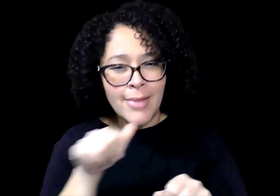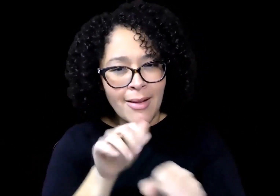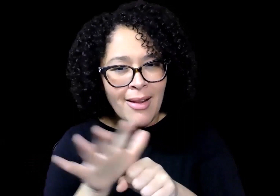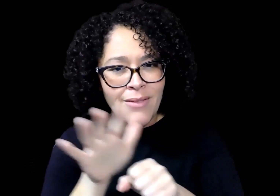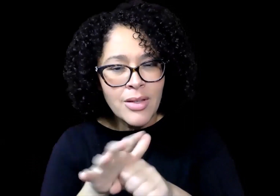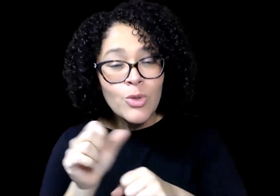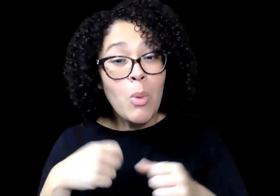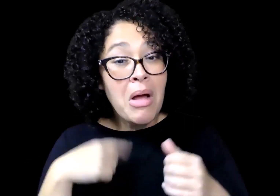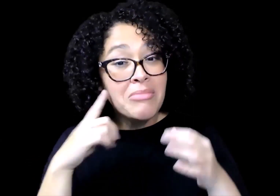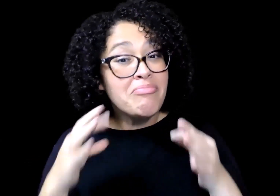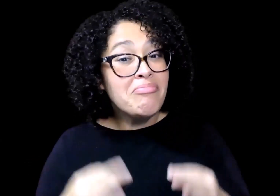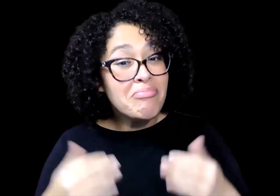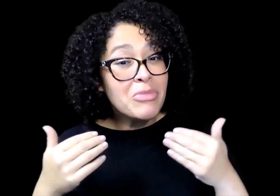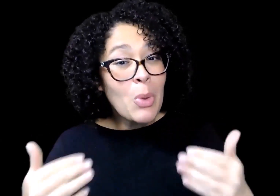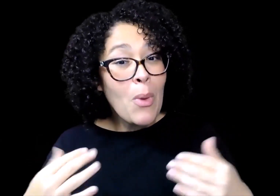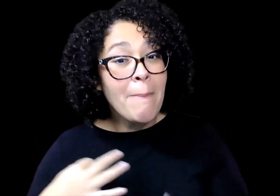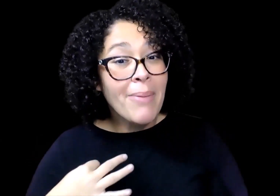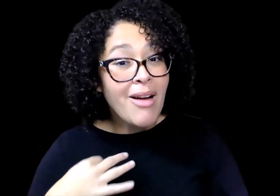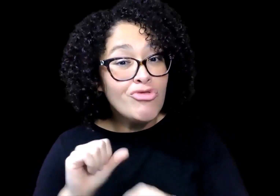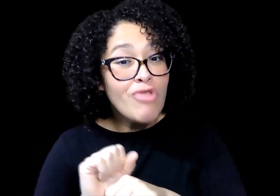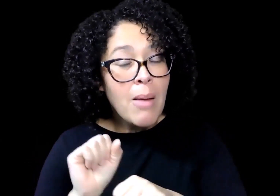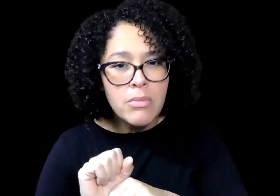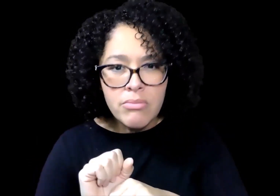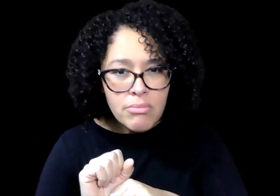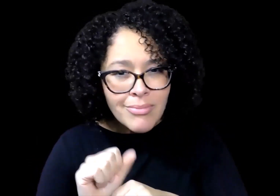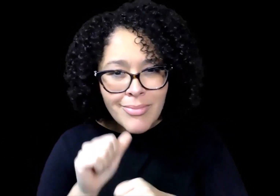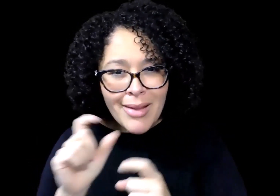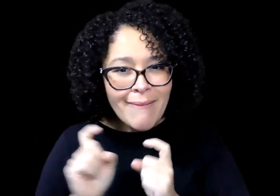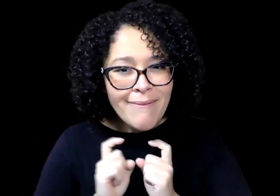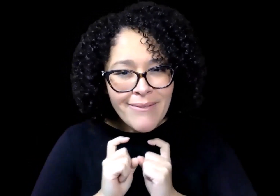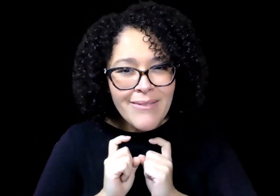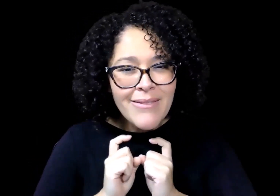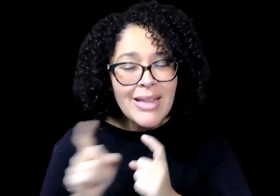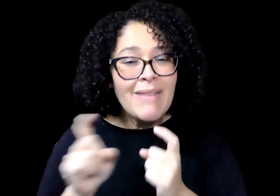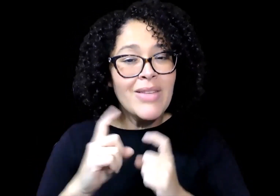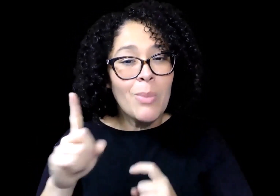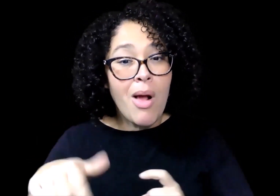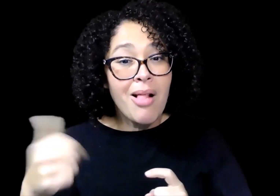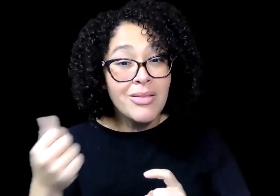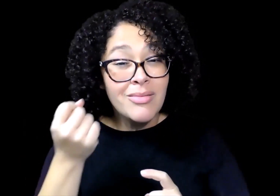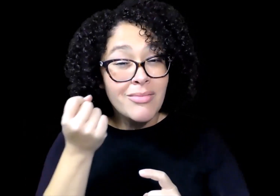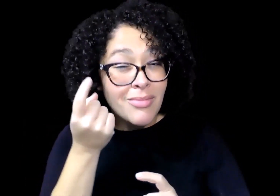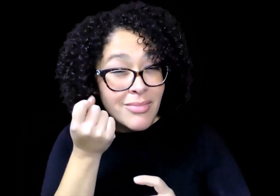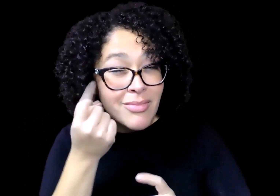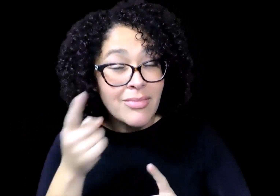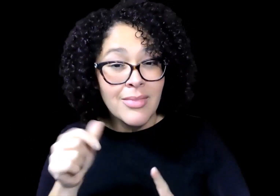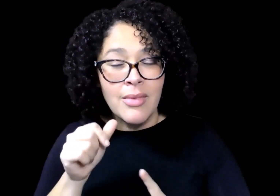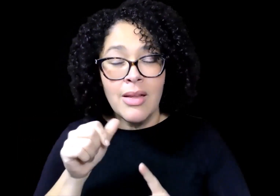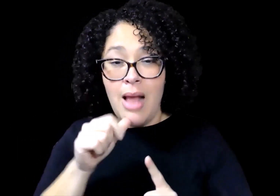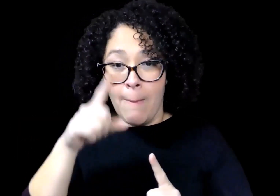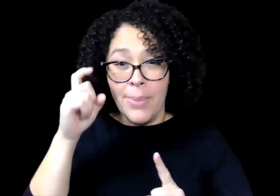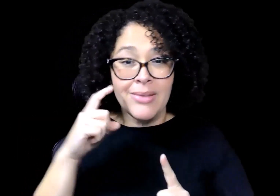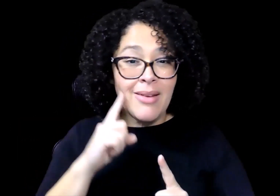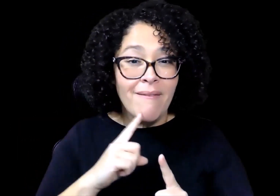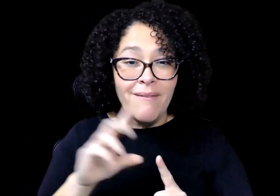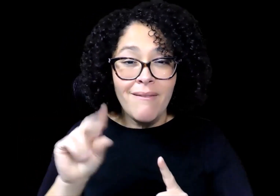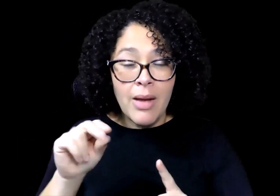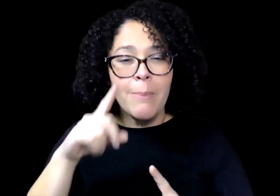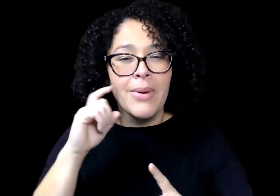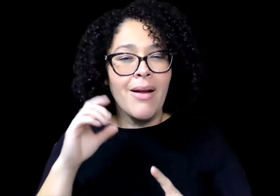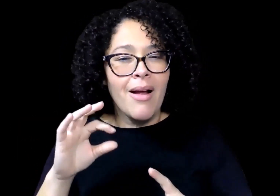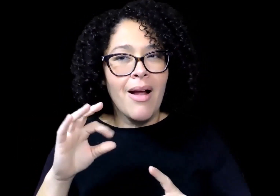diversity in the workplace and a lot of times I would apply but I wouldn't get the job I never